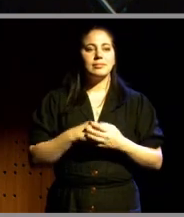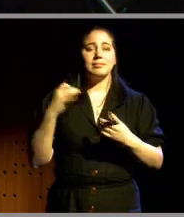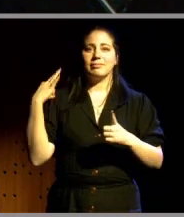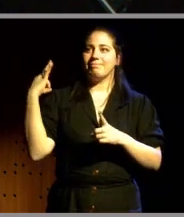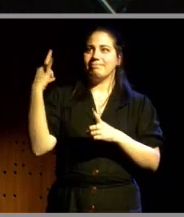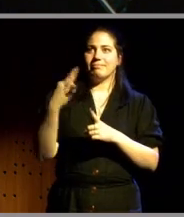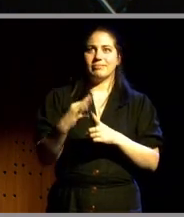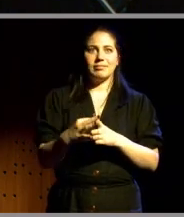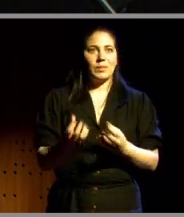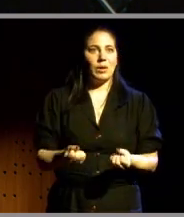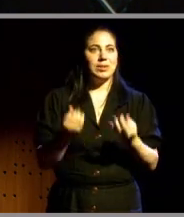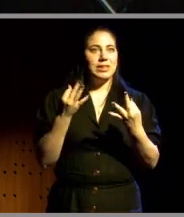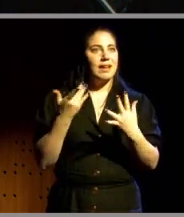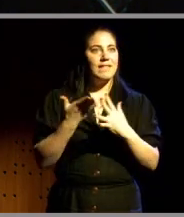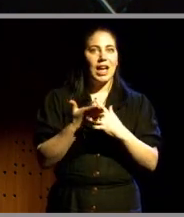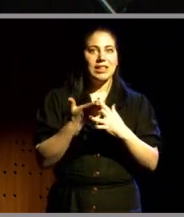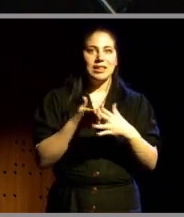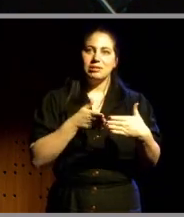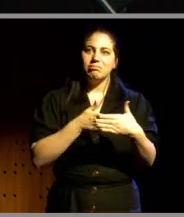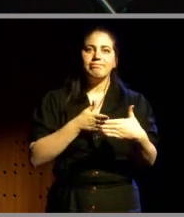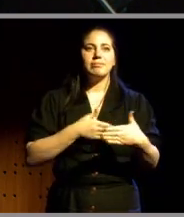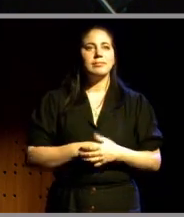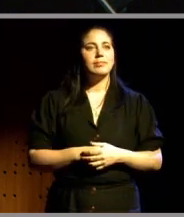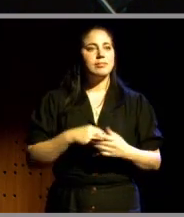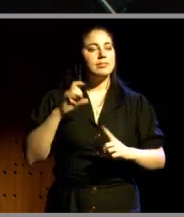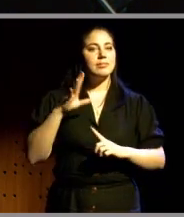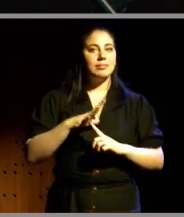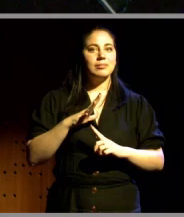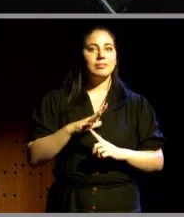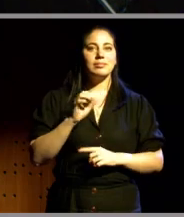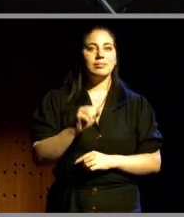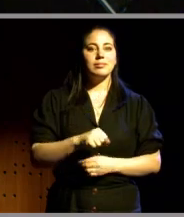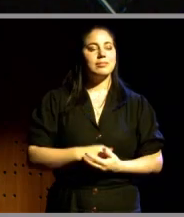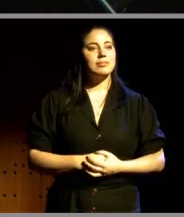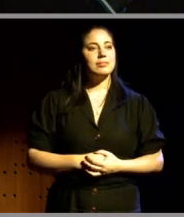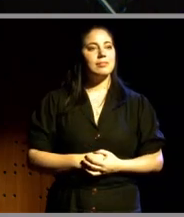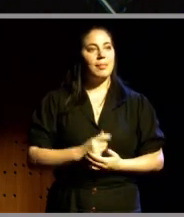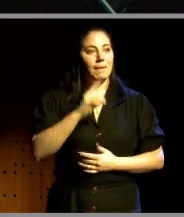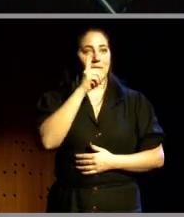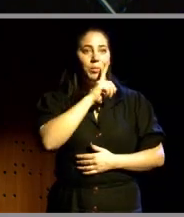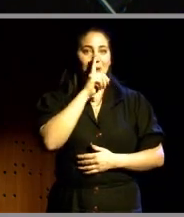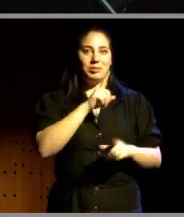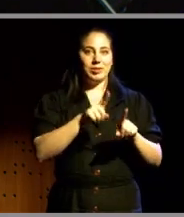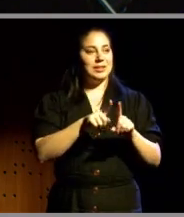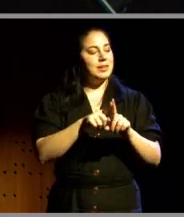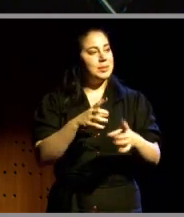So, it's so important to have people like myself in the sector.